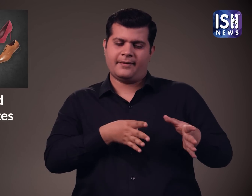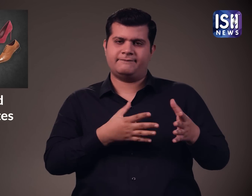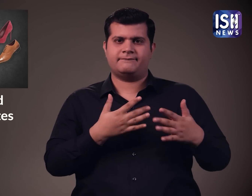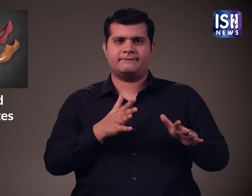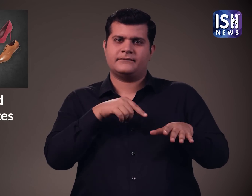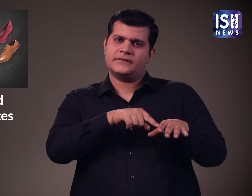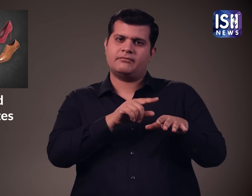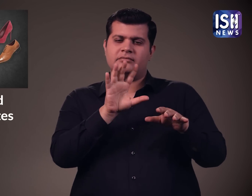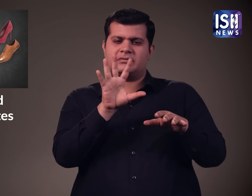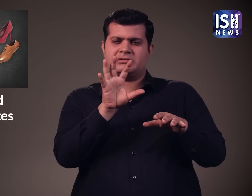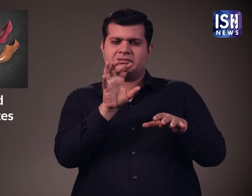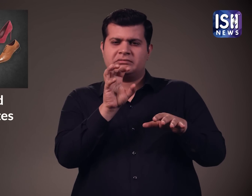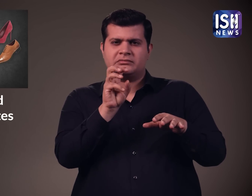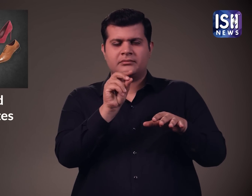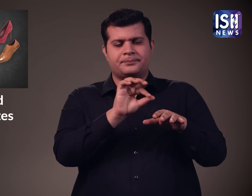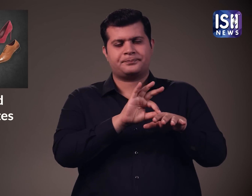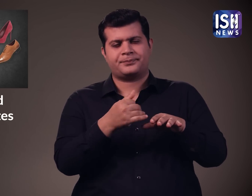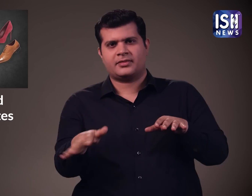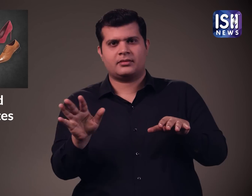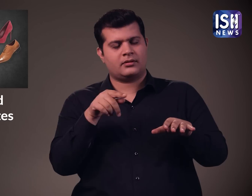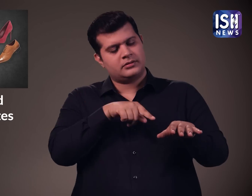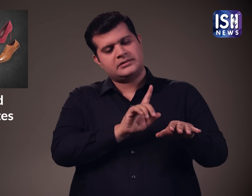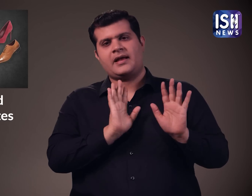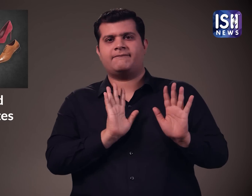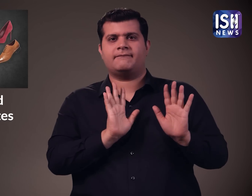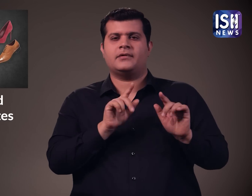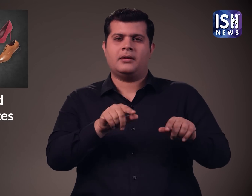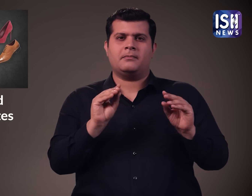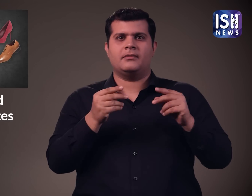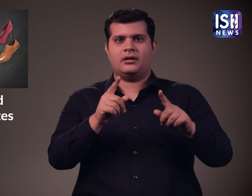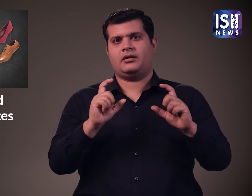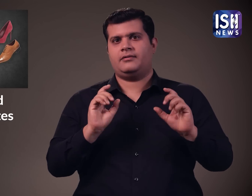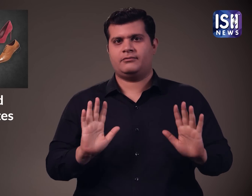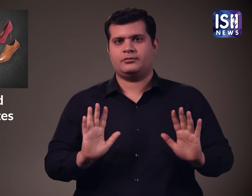Let the blisters to burst on their own.